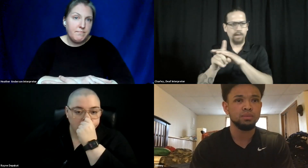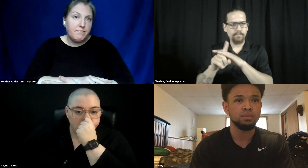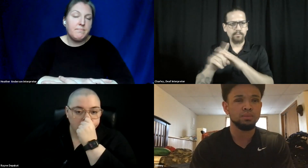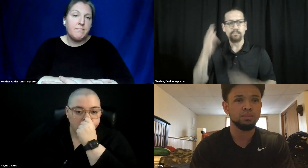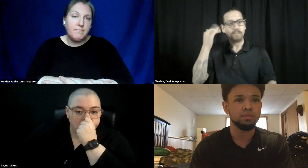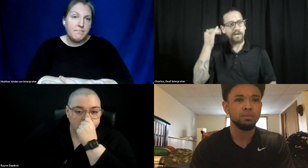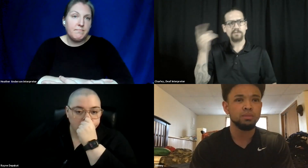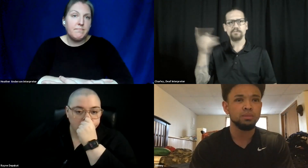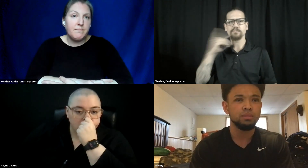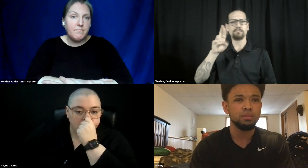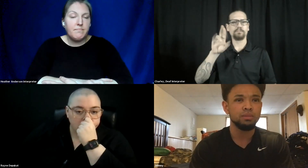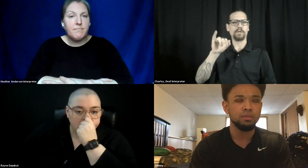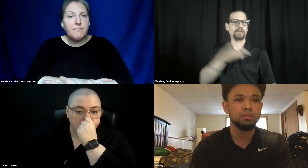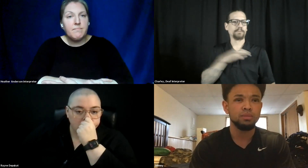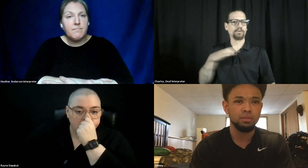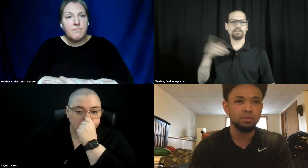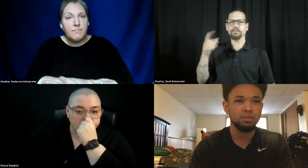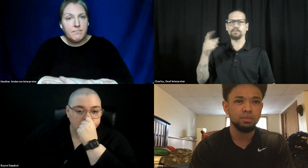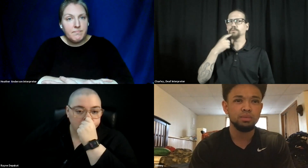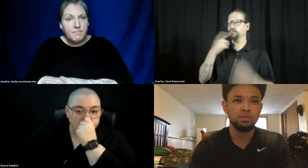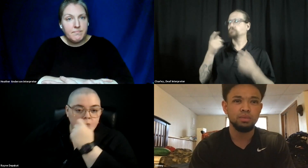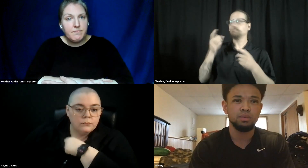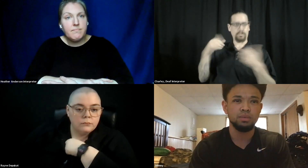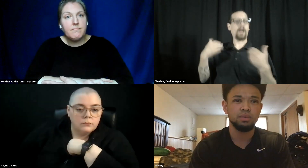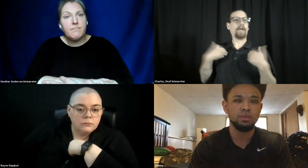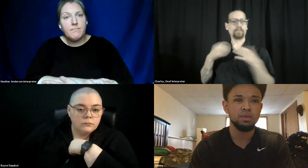There was some frustration because no interpreters showed up.